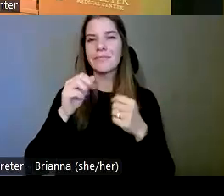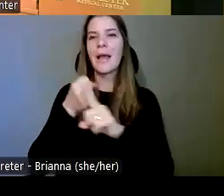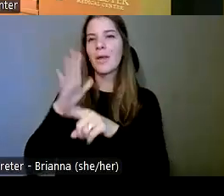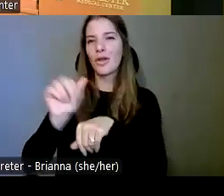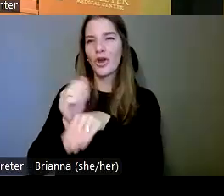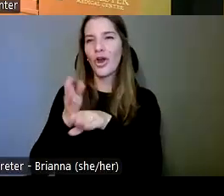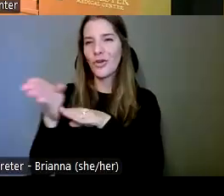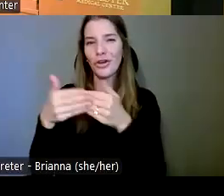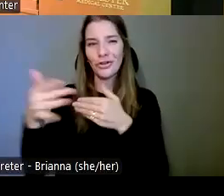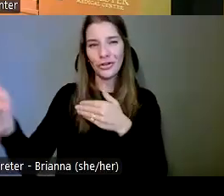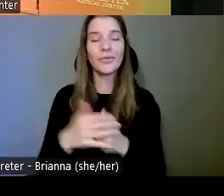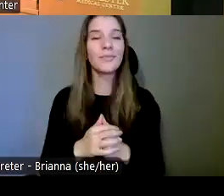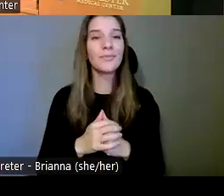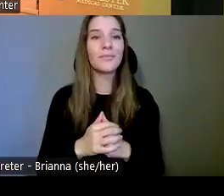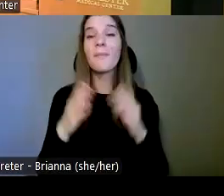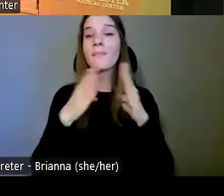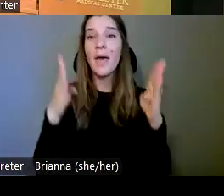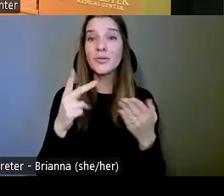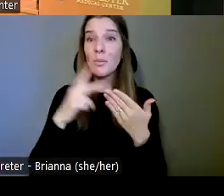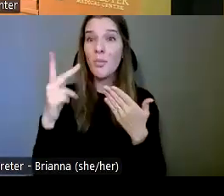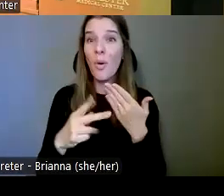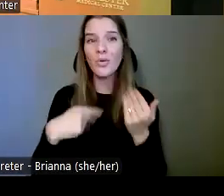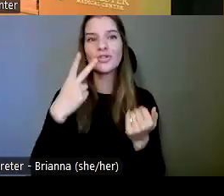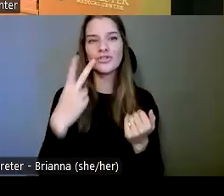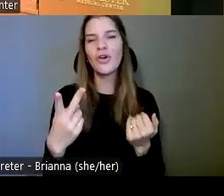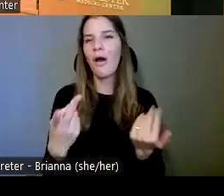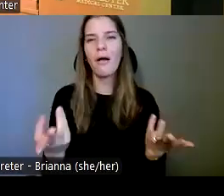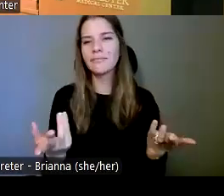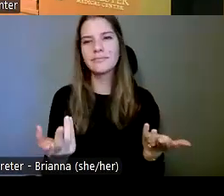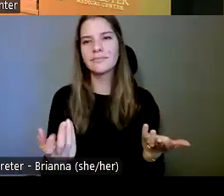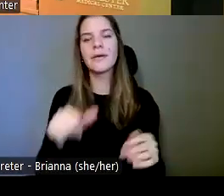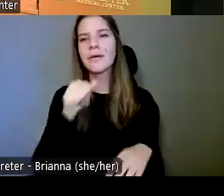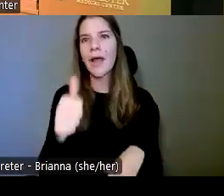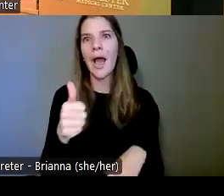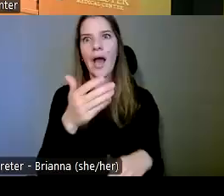saw with the housing program was, man, it's not right to just have people sitting in houses. That